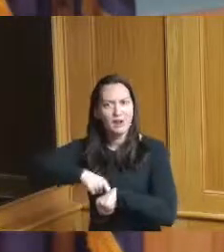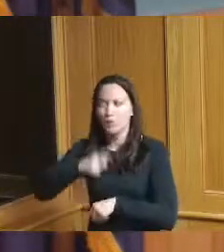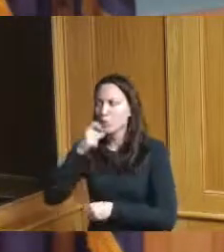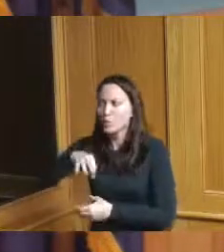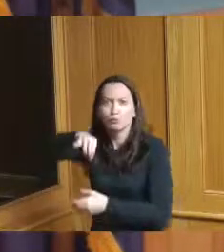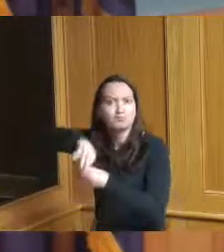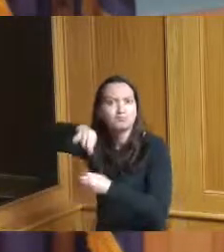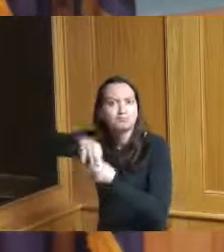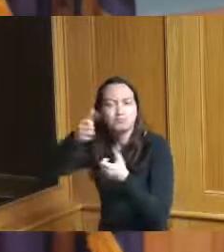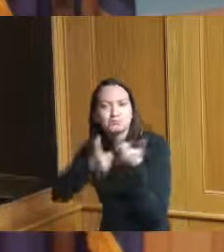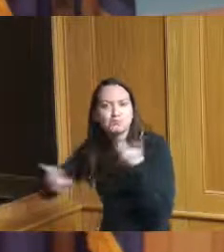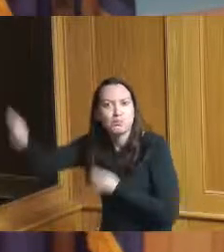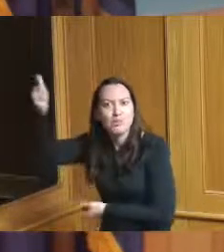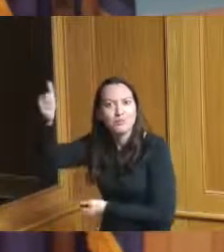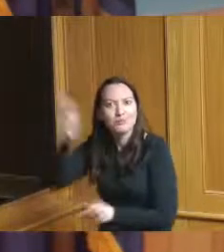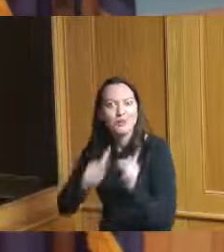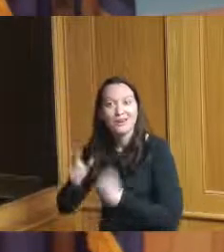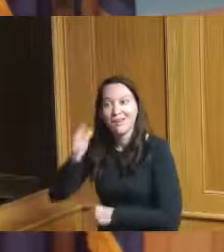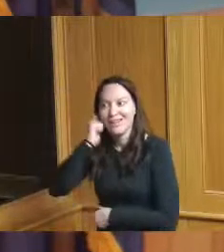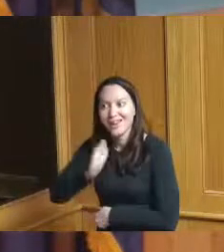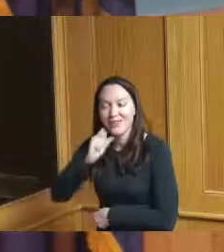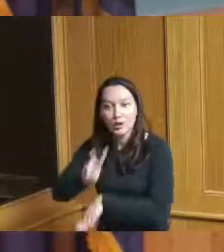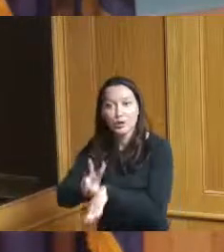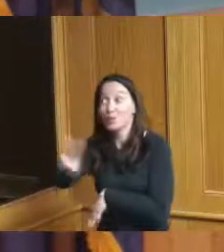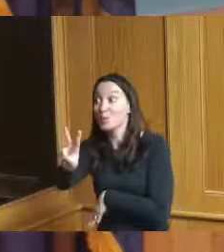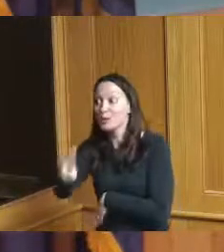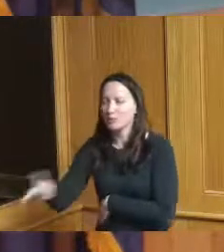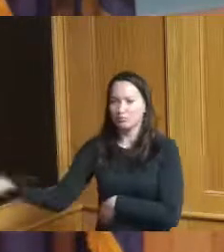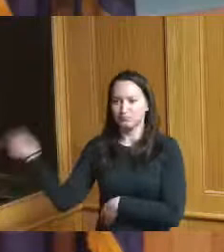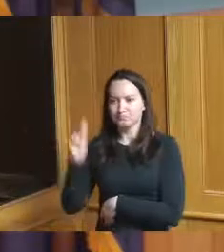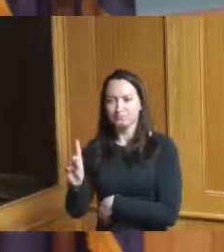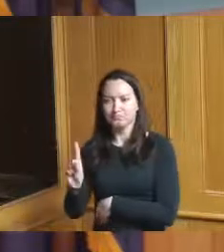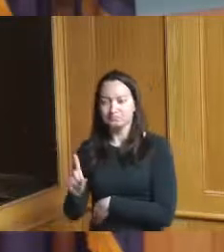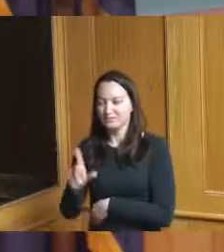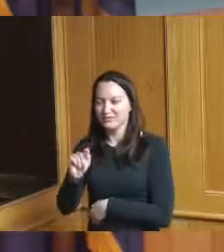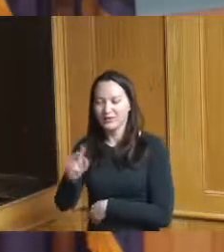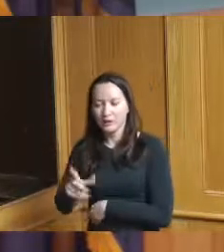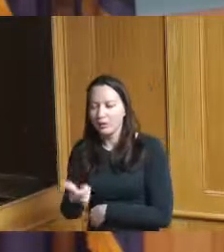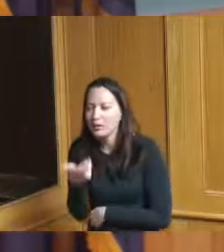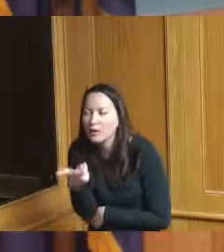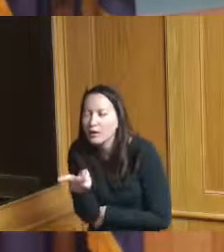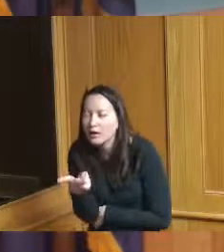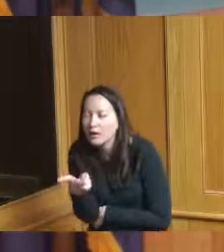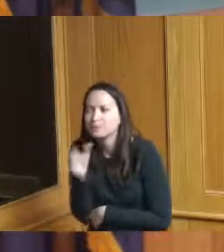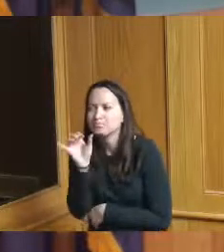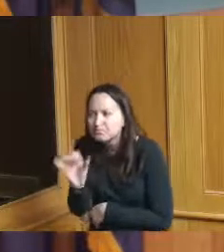were but every day at two o'clock everybody was at the TV tube understanding how important